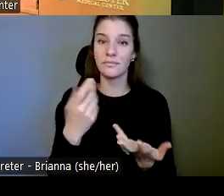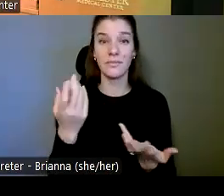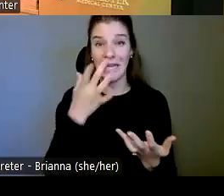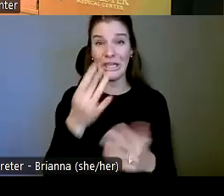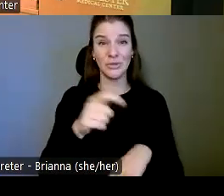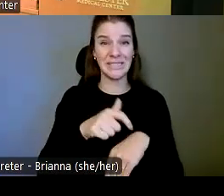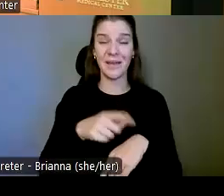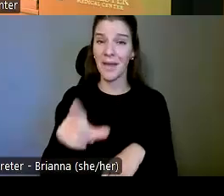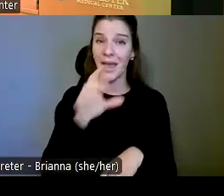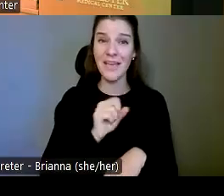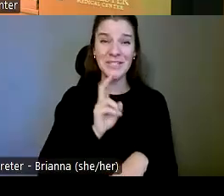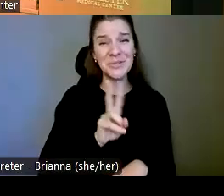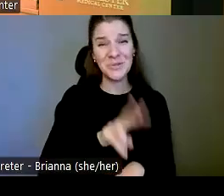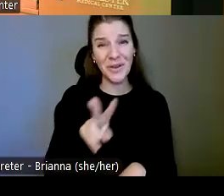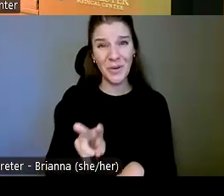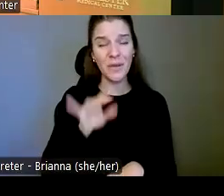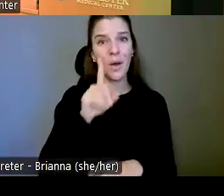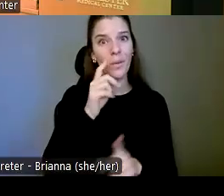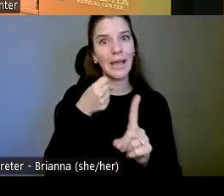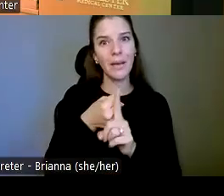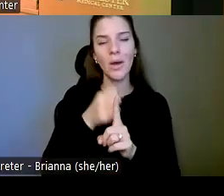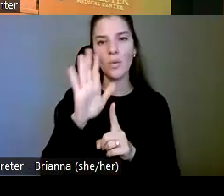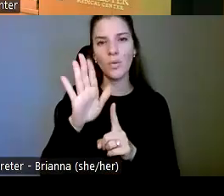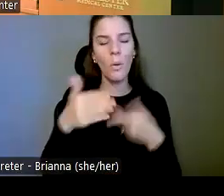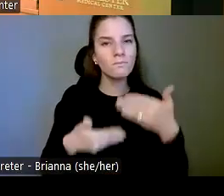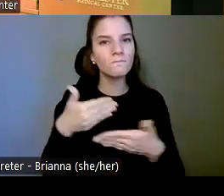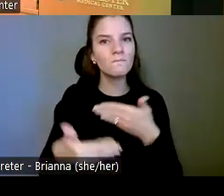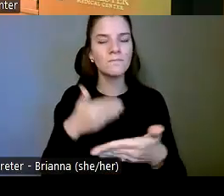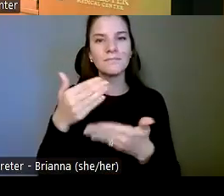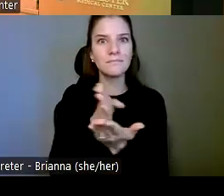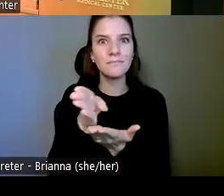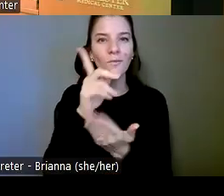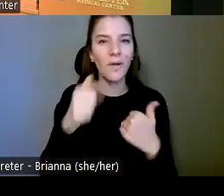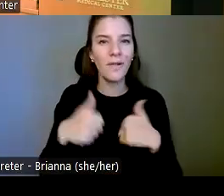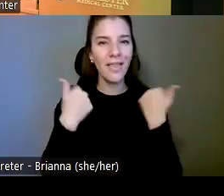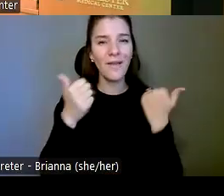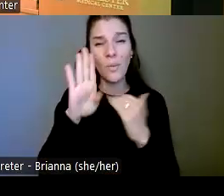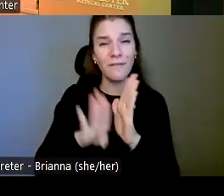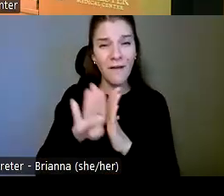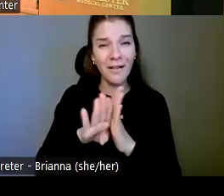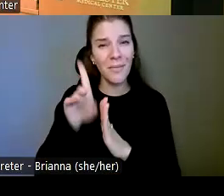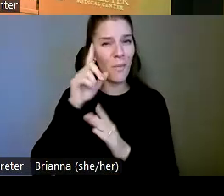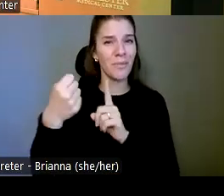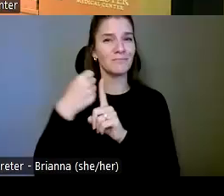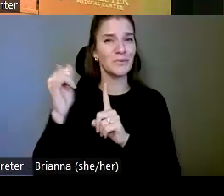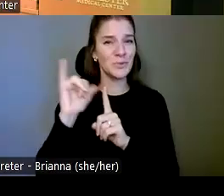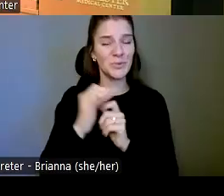impact you and sort of your developmental stage and your educational stage. So yes, I think that's a natural and the types of people we're selecting as for fellows have that